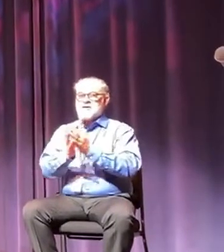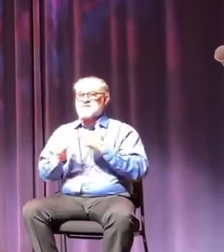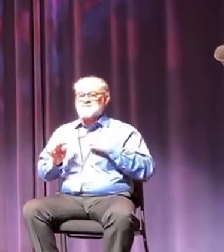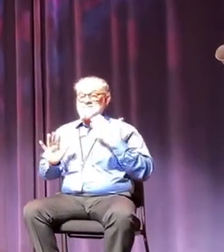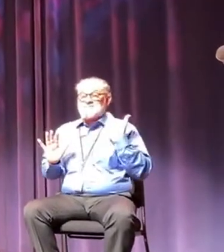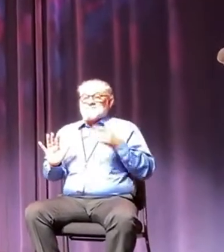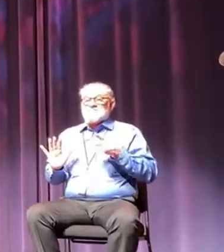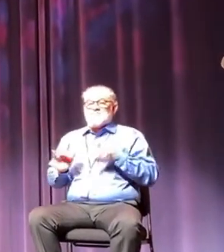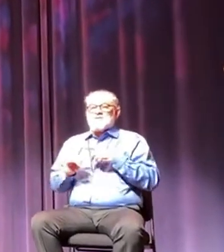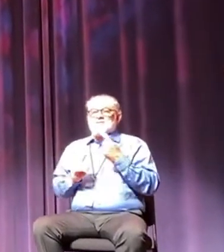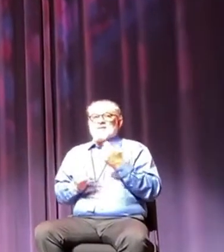Last poem.